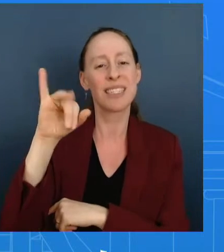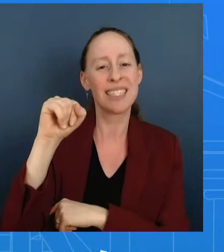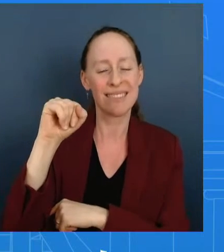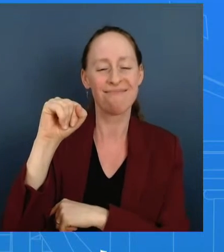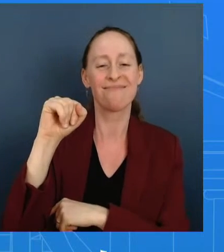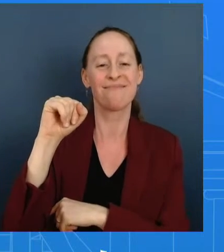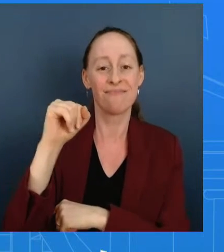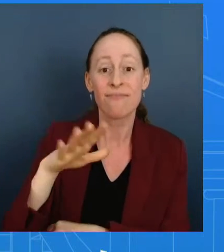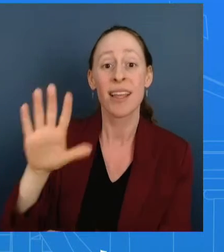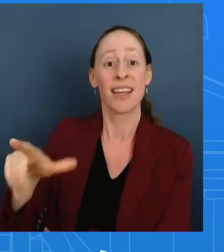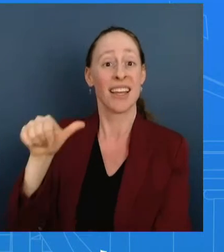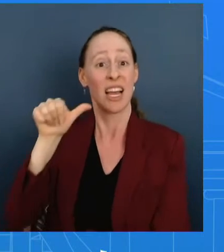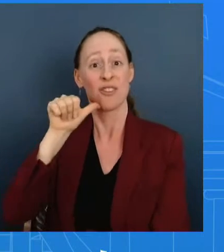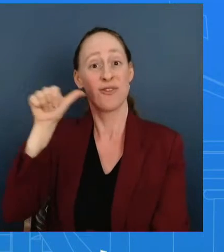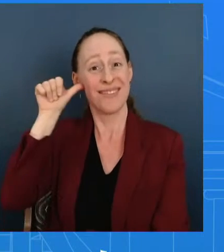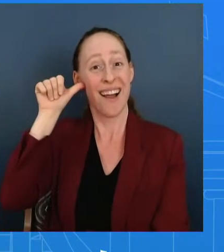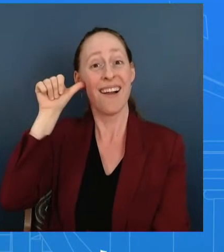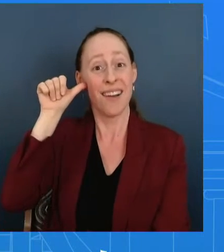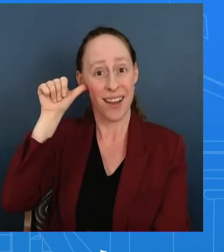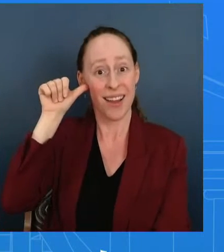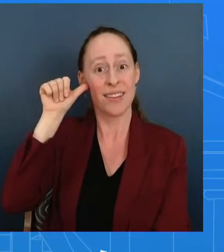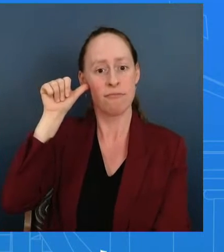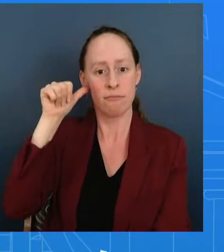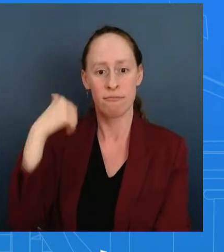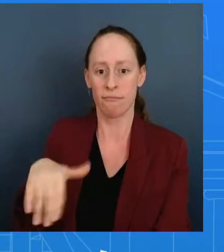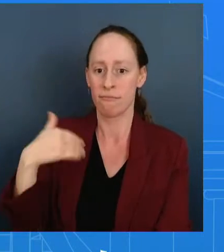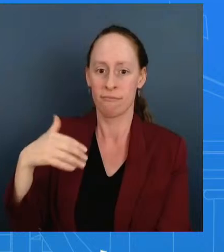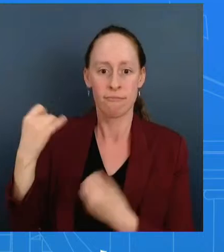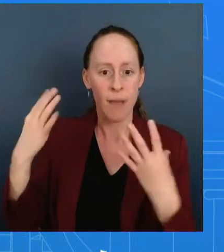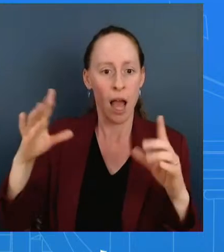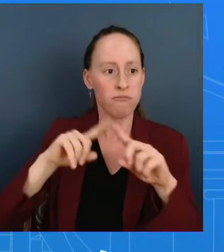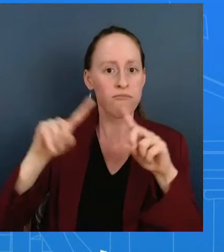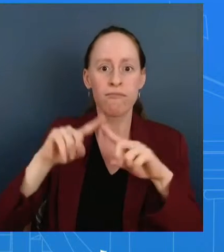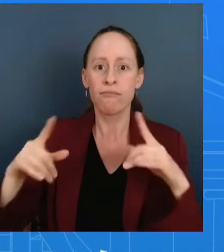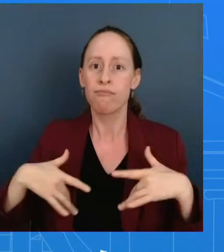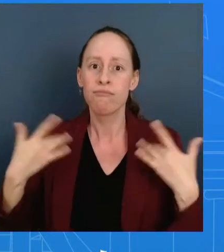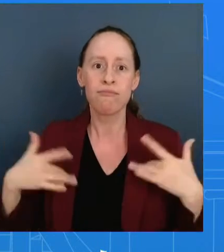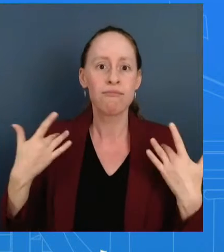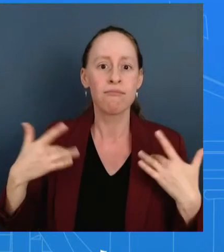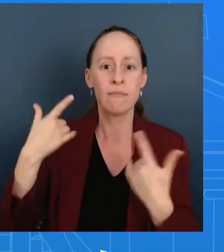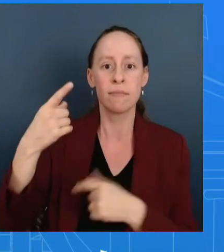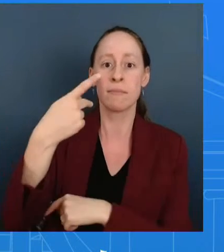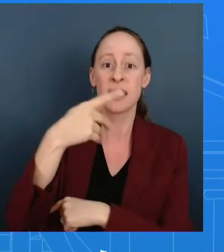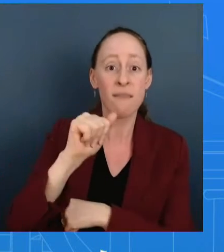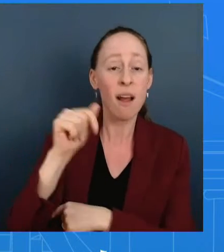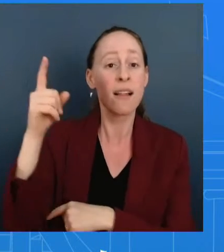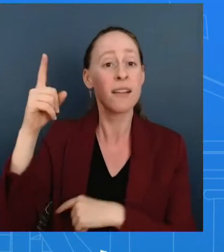with elected officials, including Governor Shapiro, Senator Fetterman, and Congresswoman Madeleine Dean.